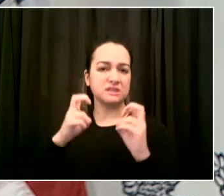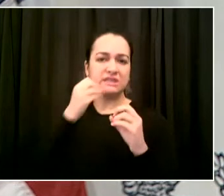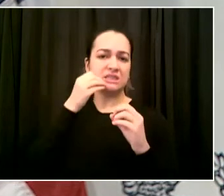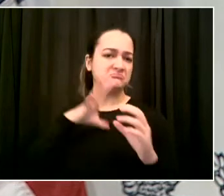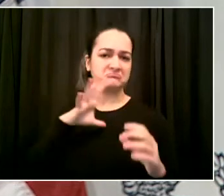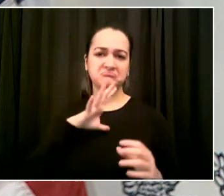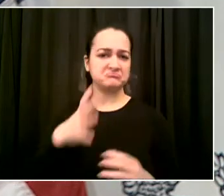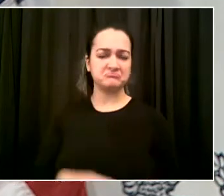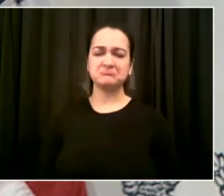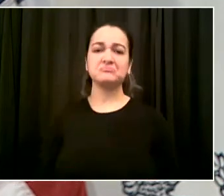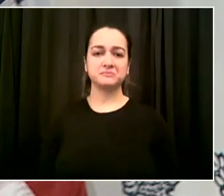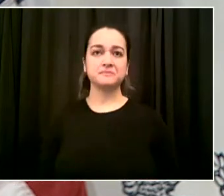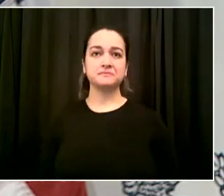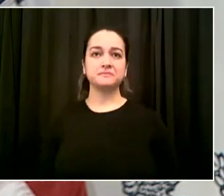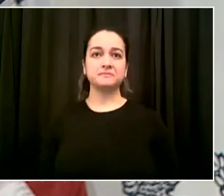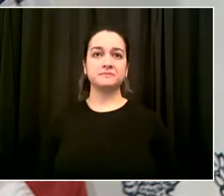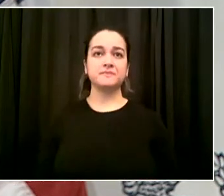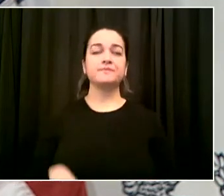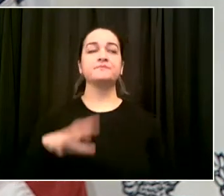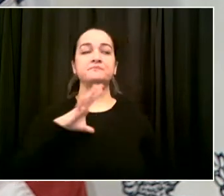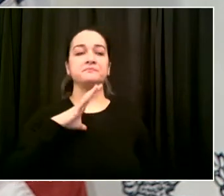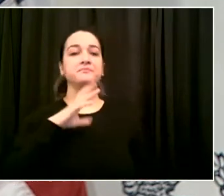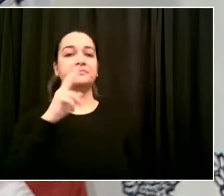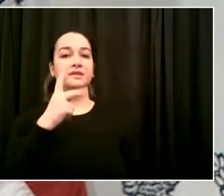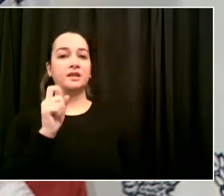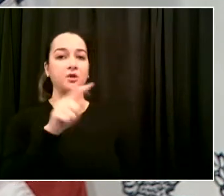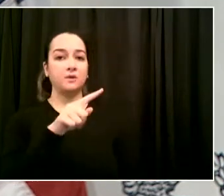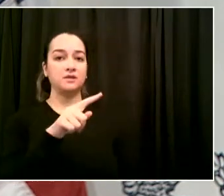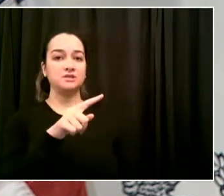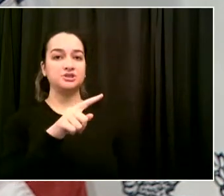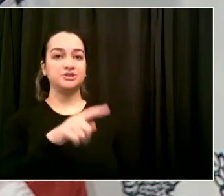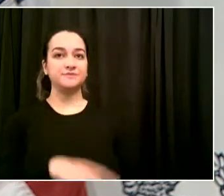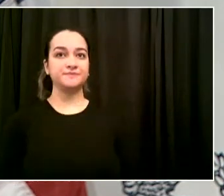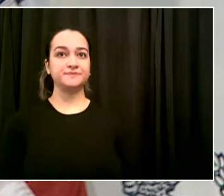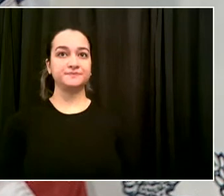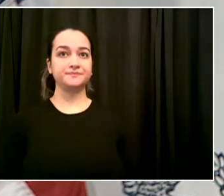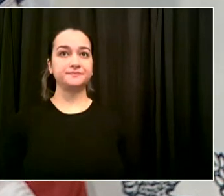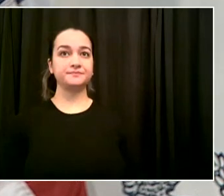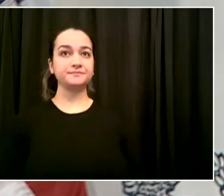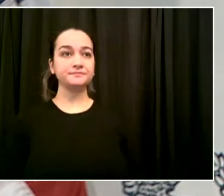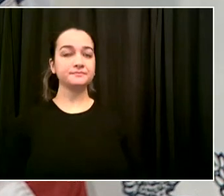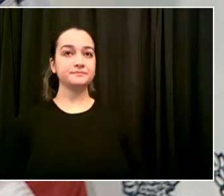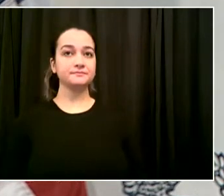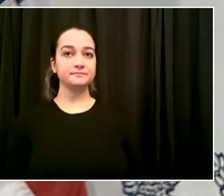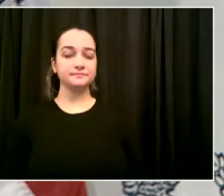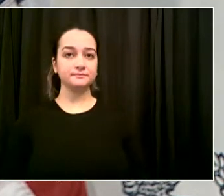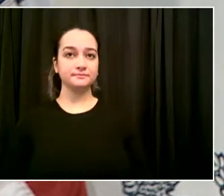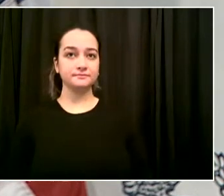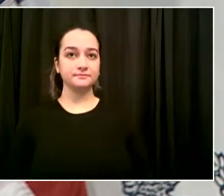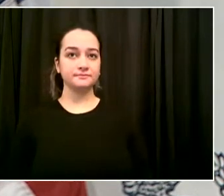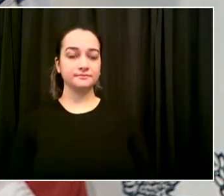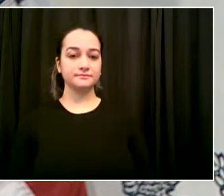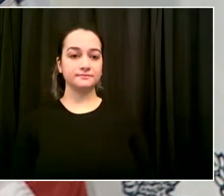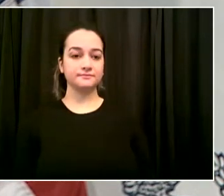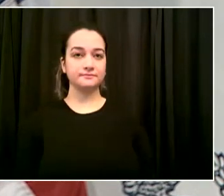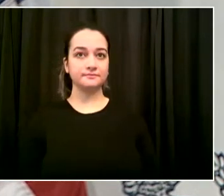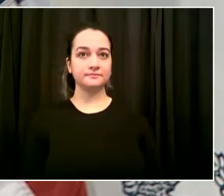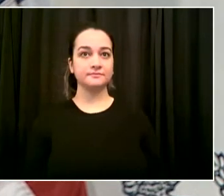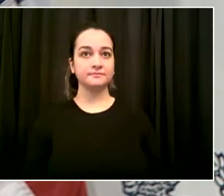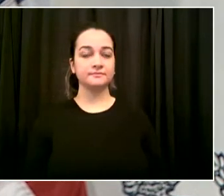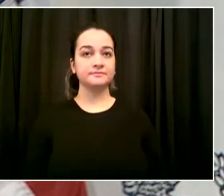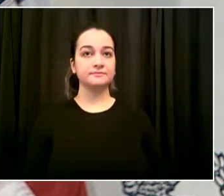AGOHHADE..